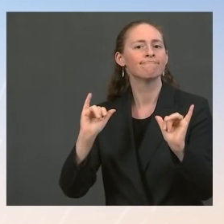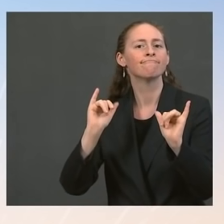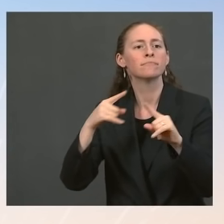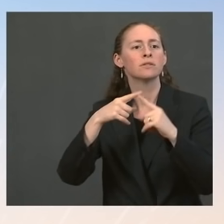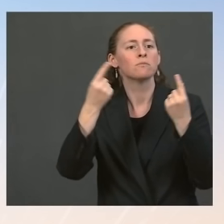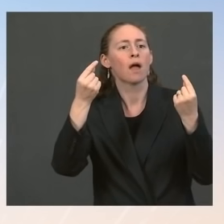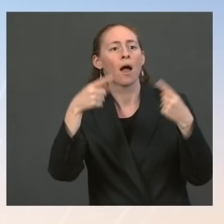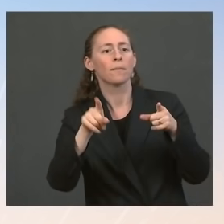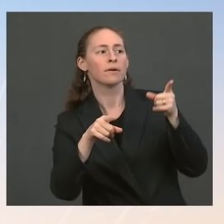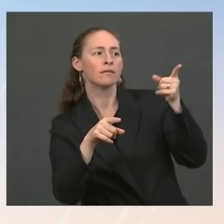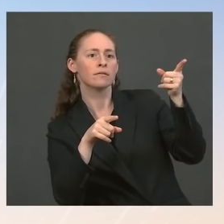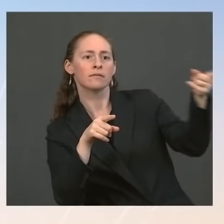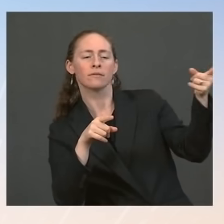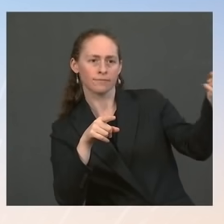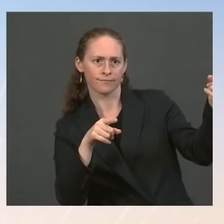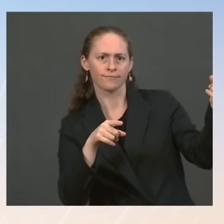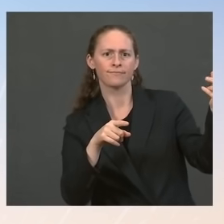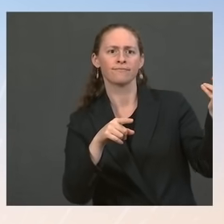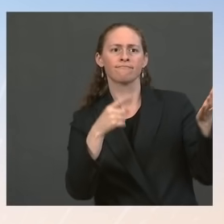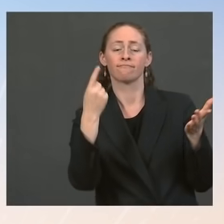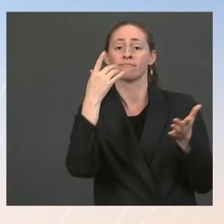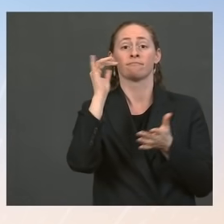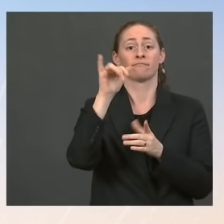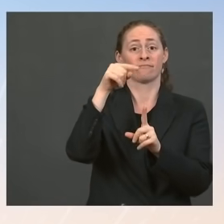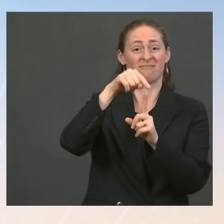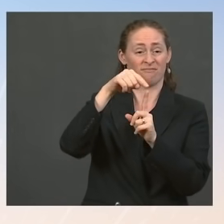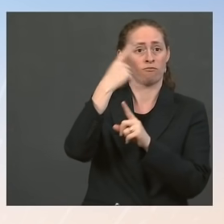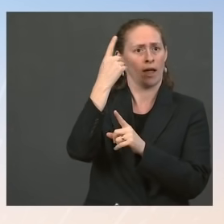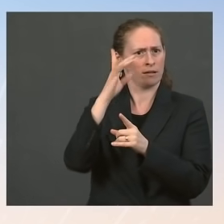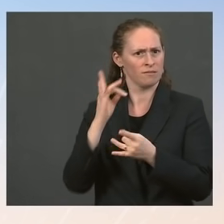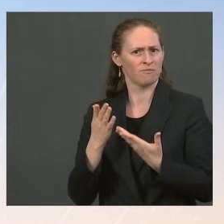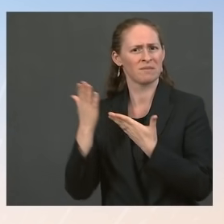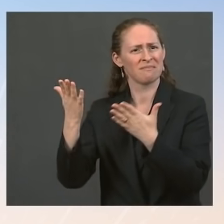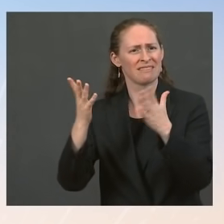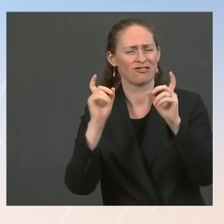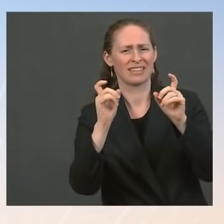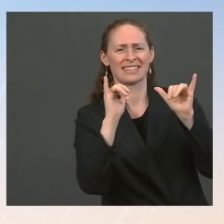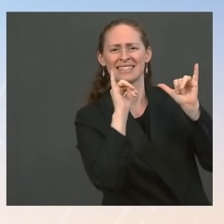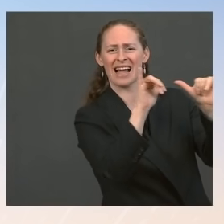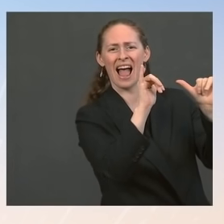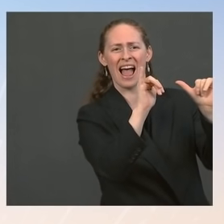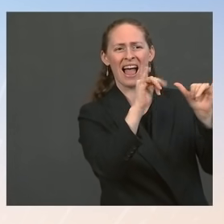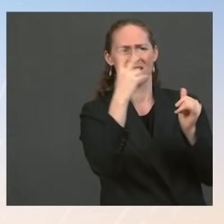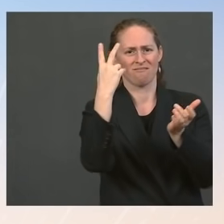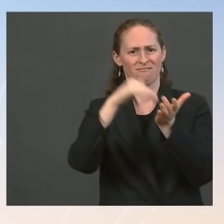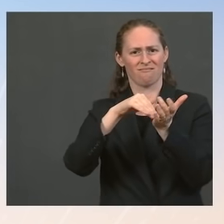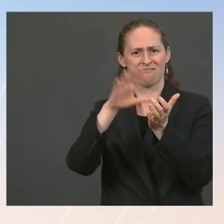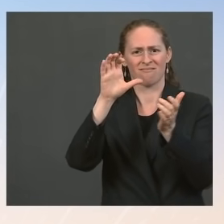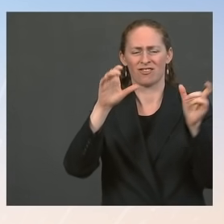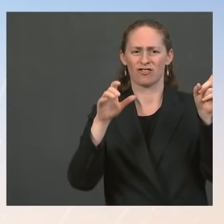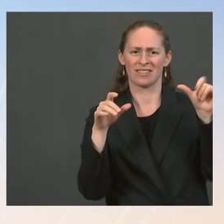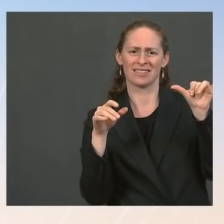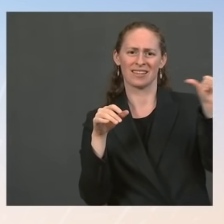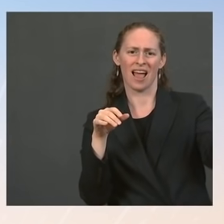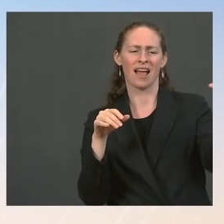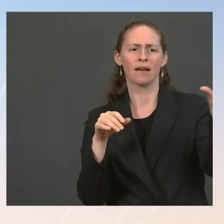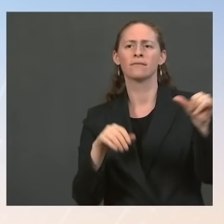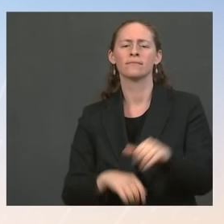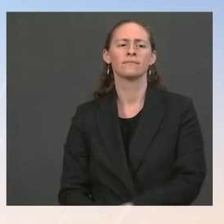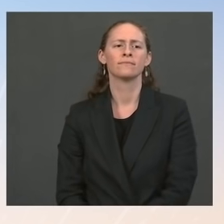all recommended that the President keep 2,500 troops. So, who in his military advisors told him it'd be fine to pull everybody out?